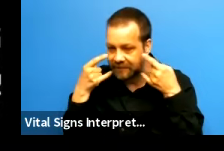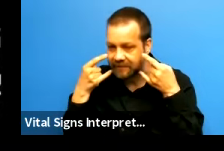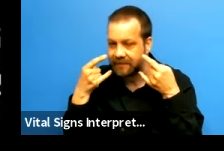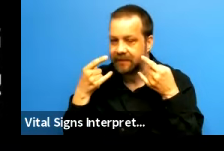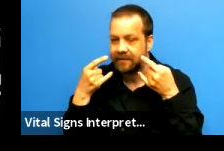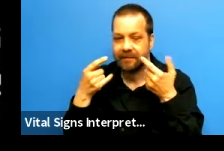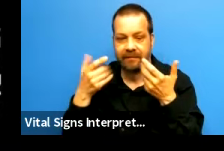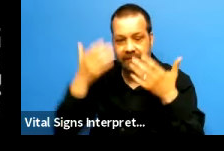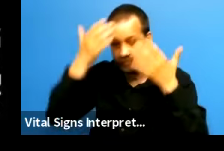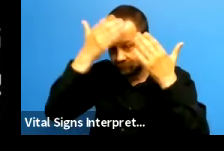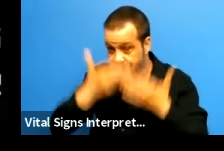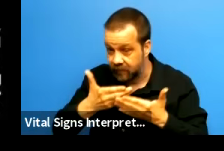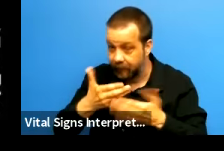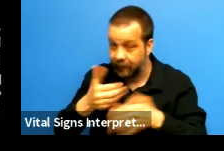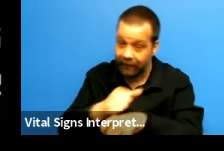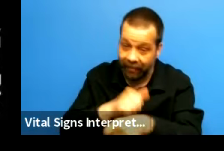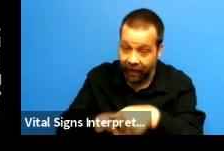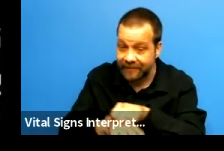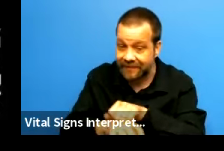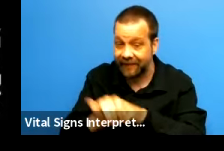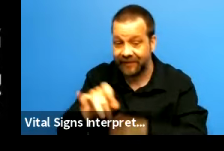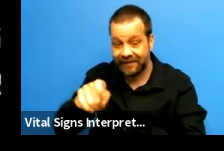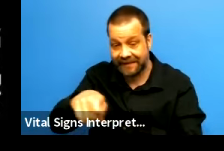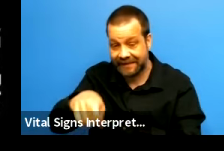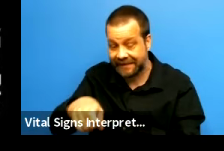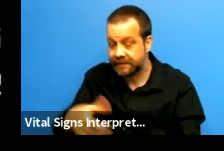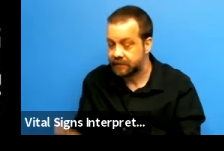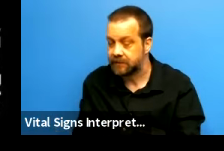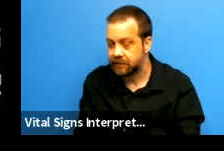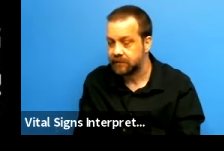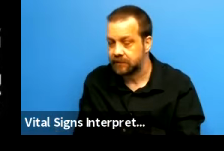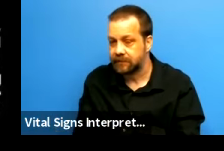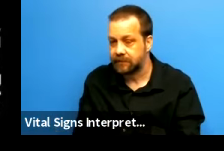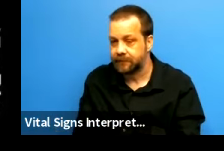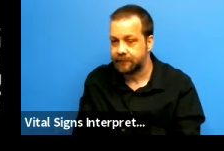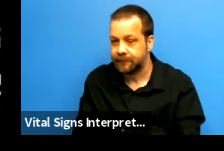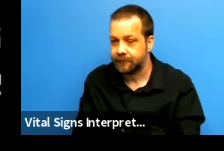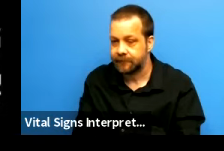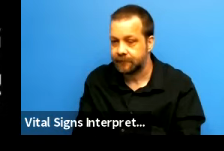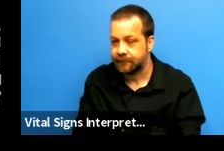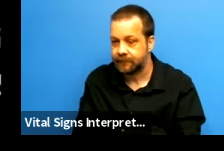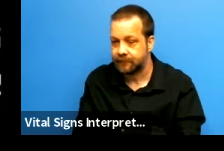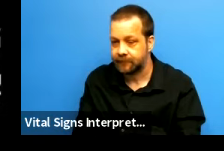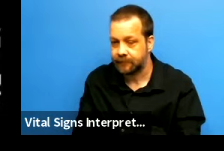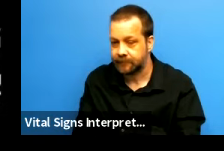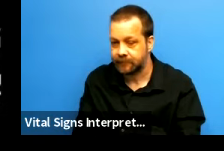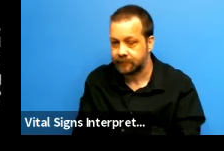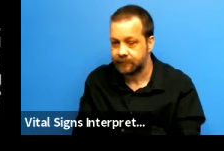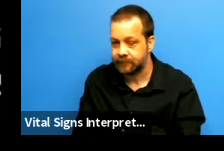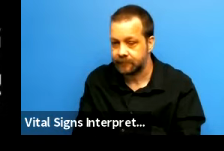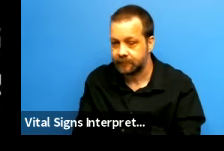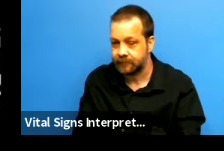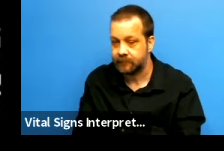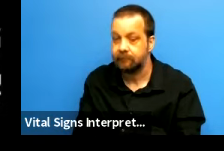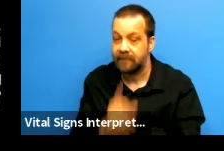gowns, shoe covers, or other PPE as needed. Make sure it's in an accessible space.